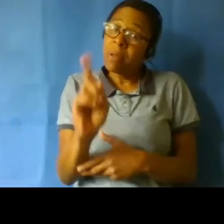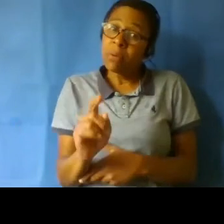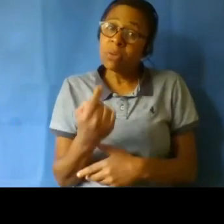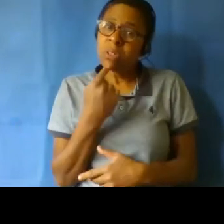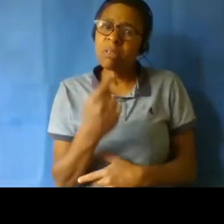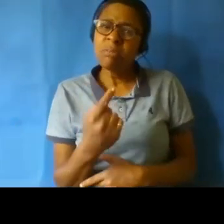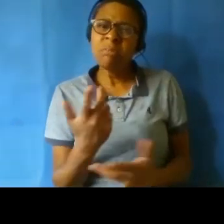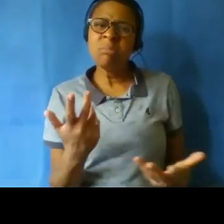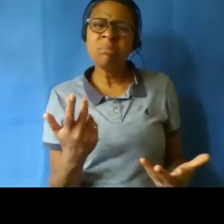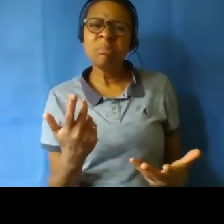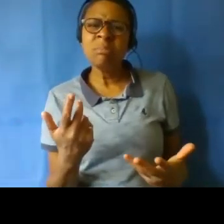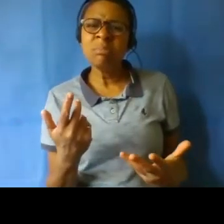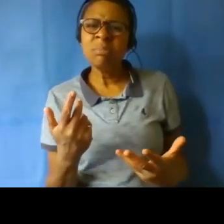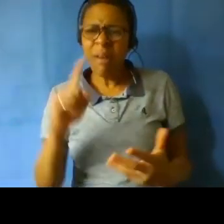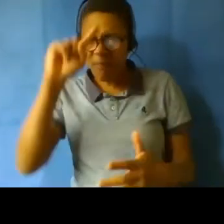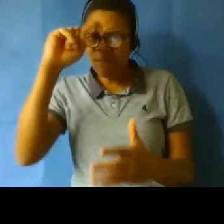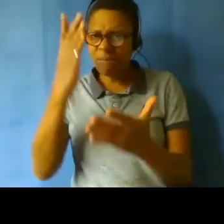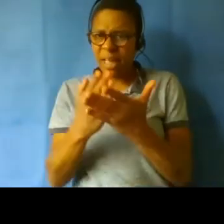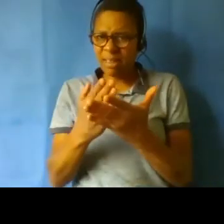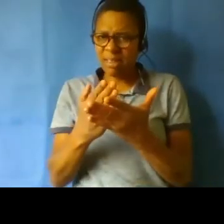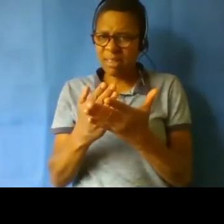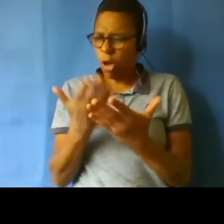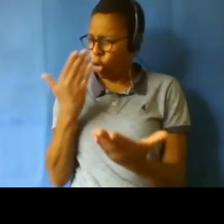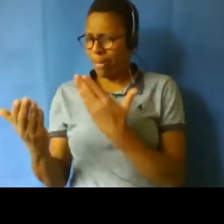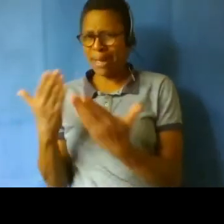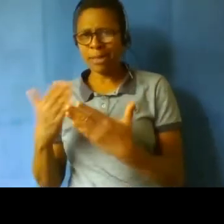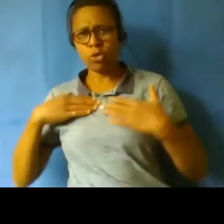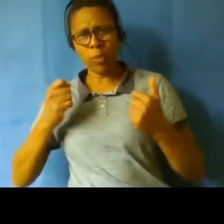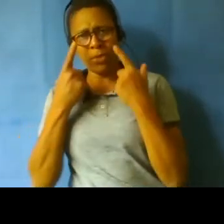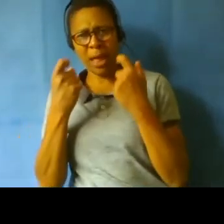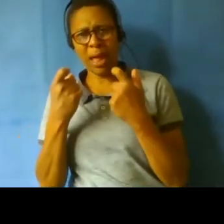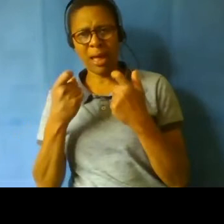oppositional to healthcare I think there's stigma attached to medication